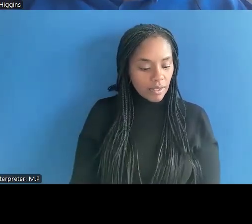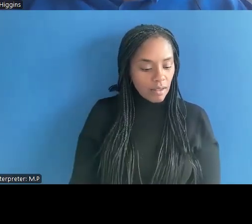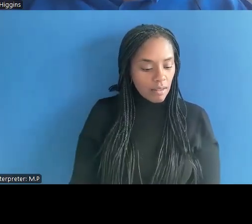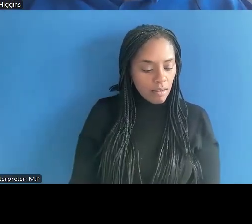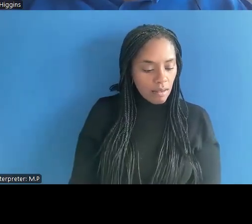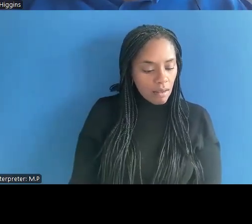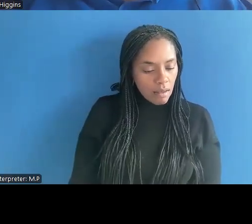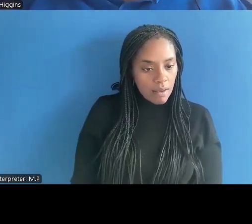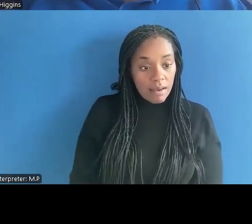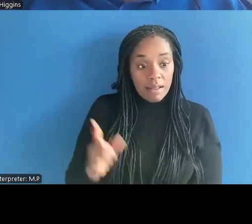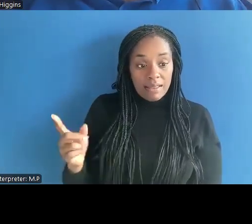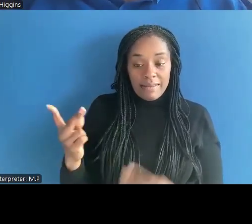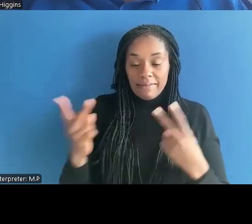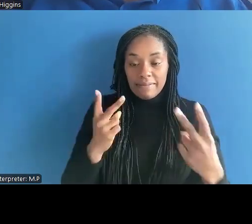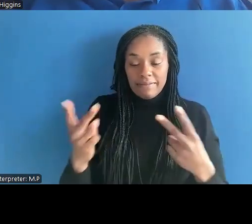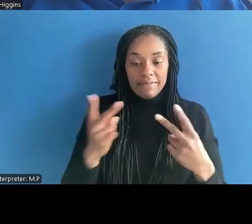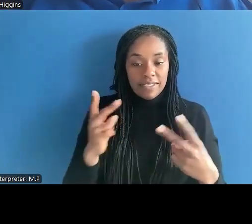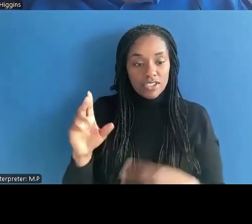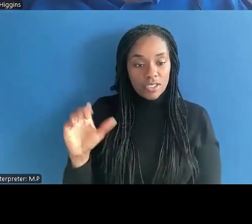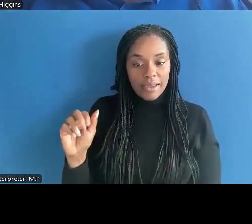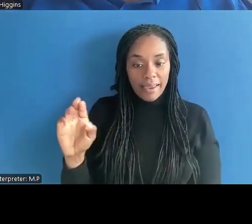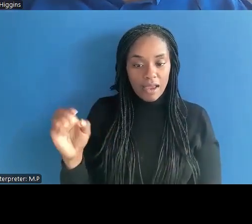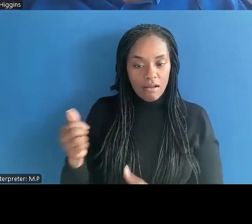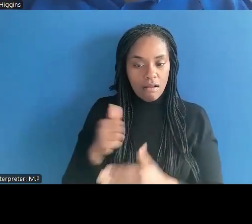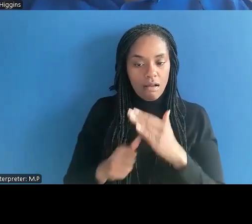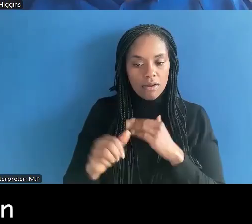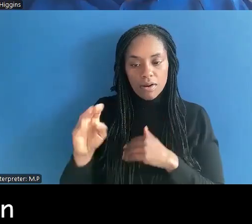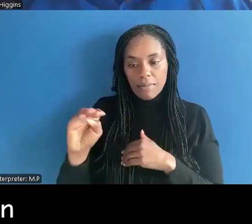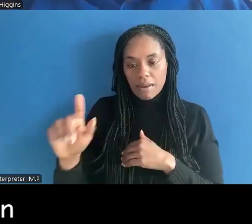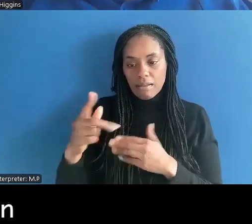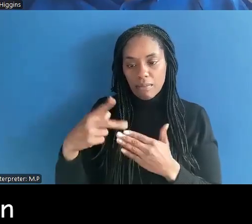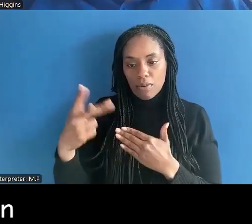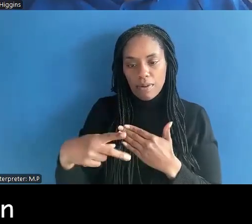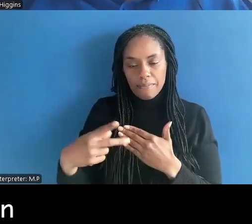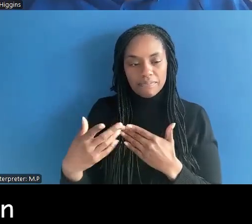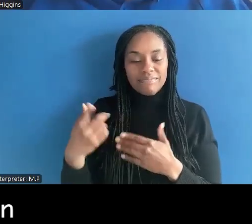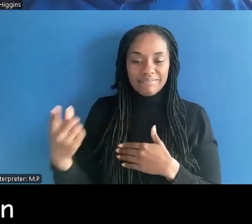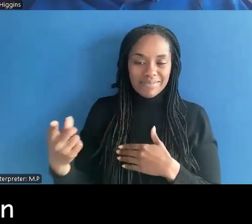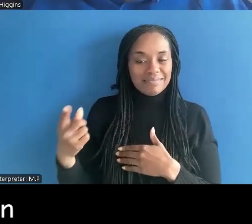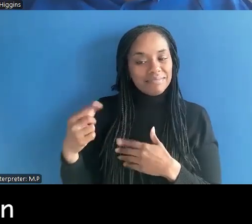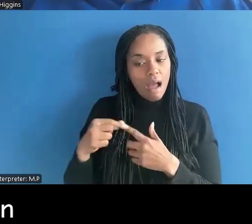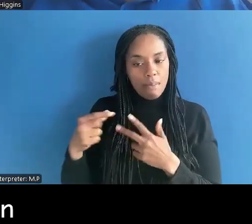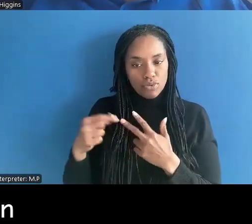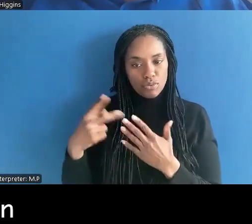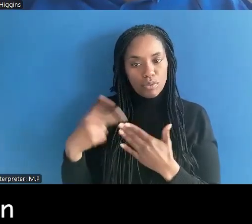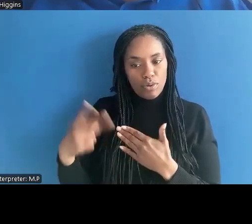This is Vision Care, also under the Medi-Cal program. And it's also considered an optional program in the Medi-Cal program.